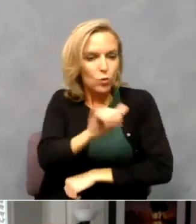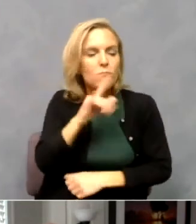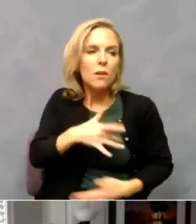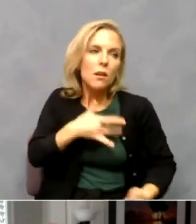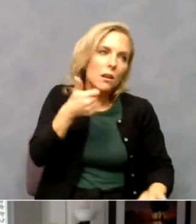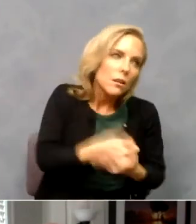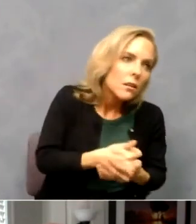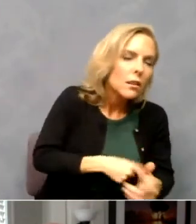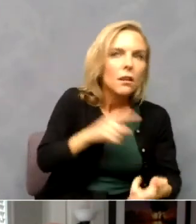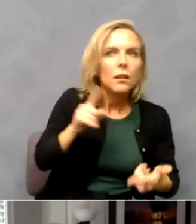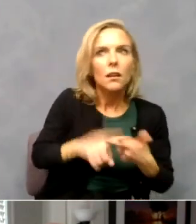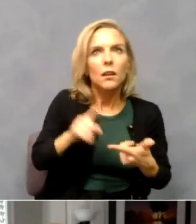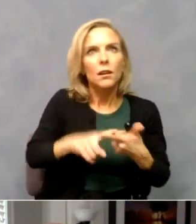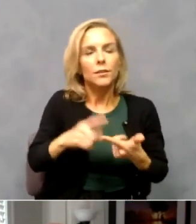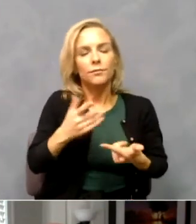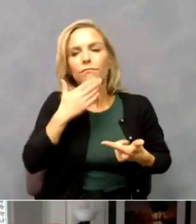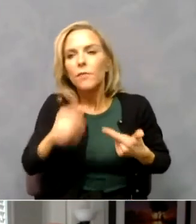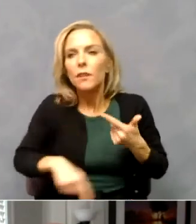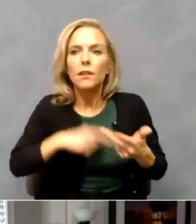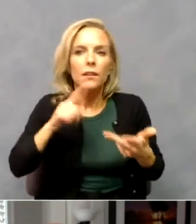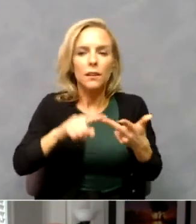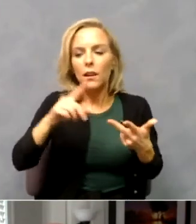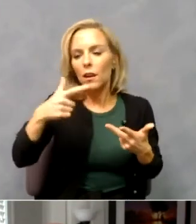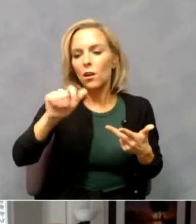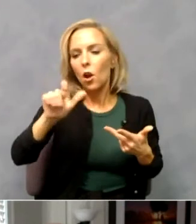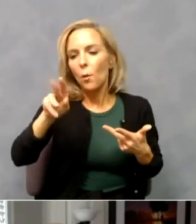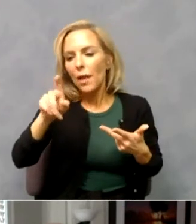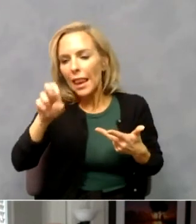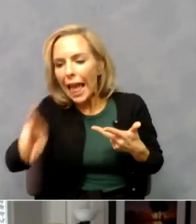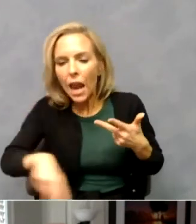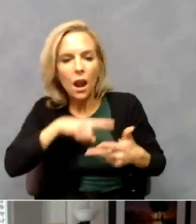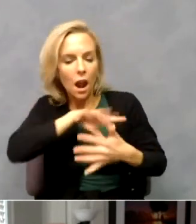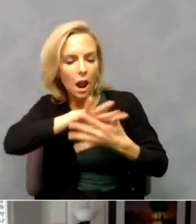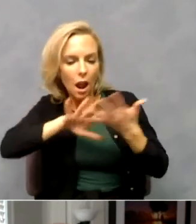All sorts of other things you need to have taken care of rely on having